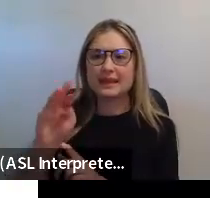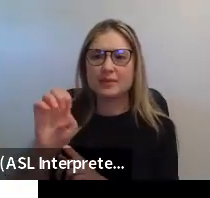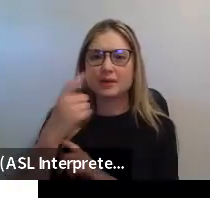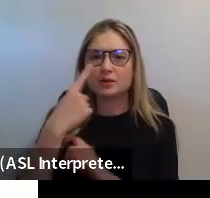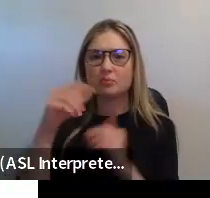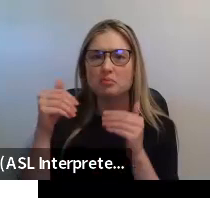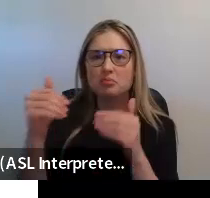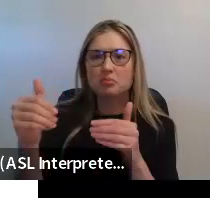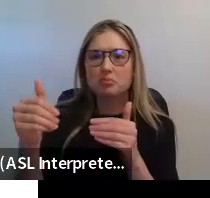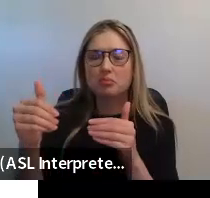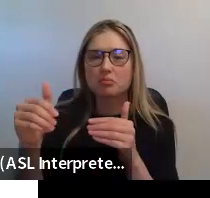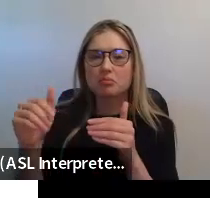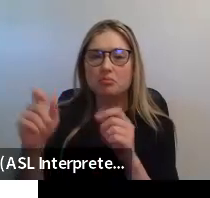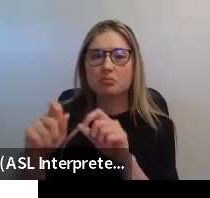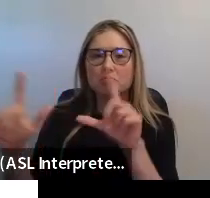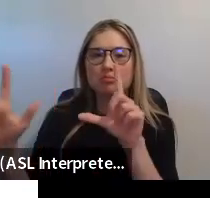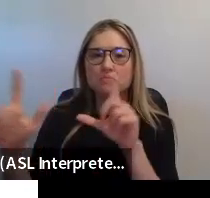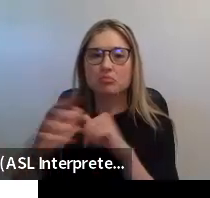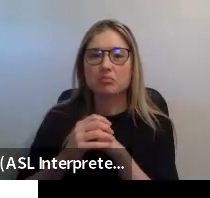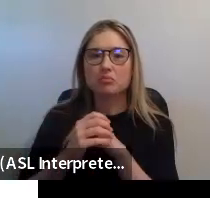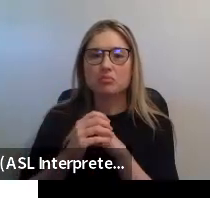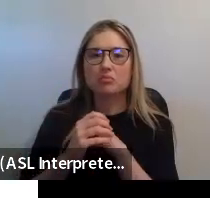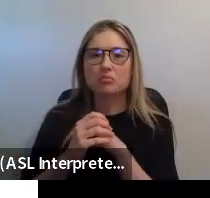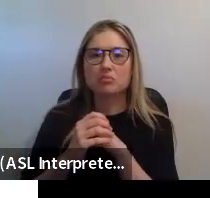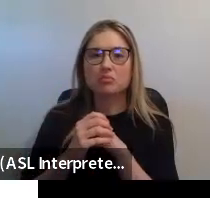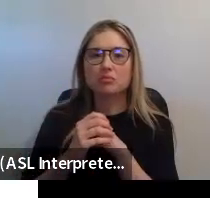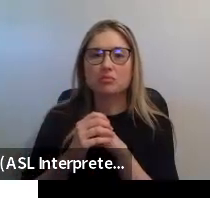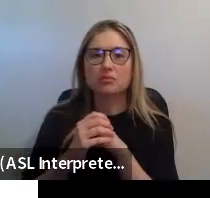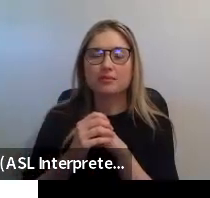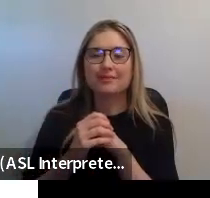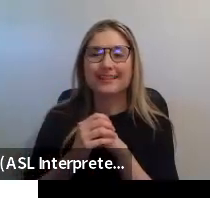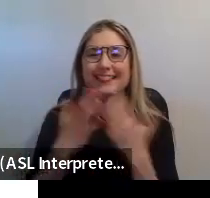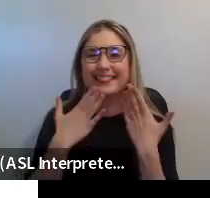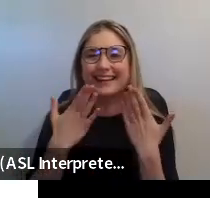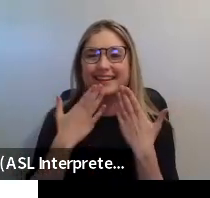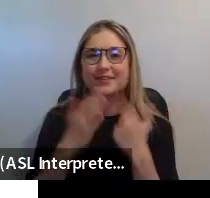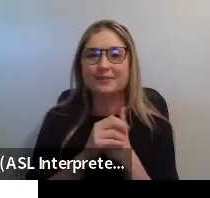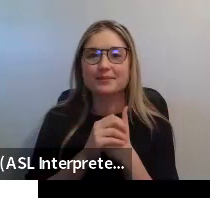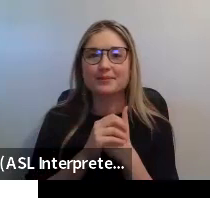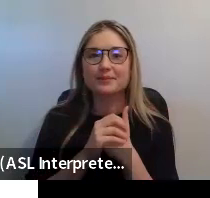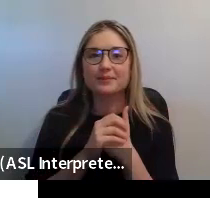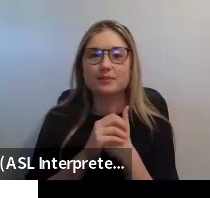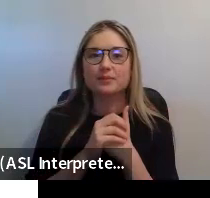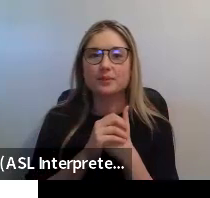Hey, Kima, would you mind moving to that next slide?